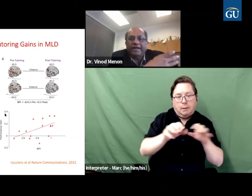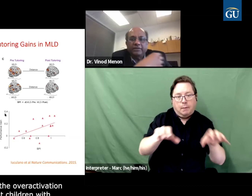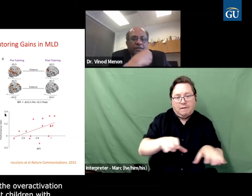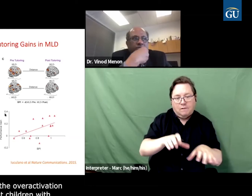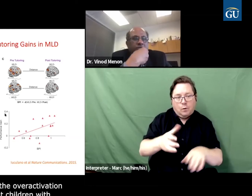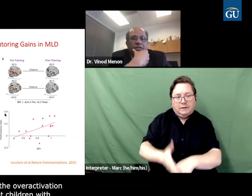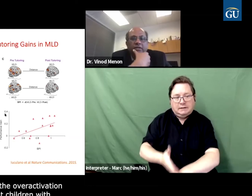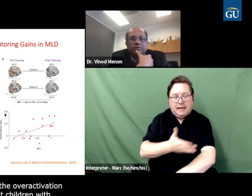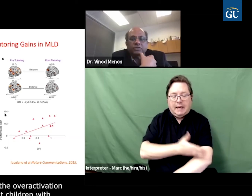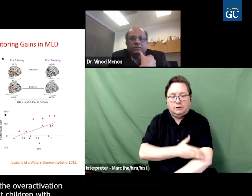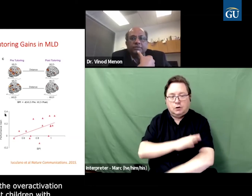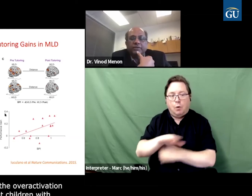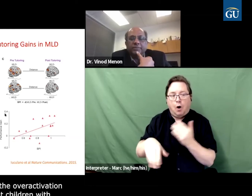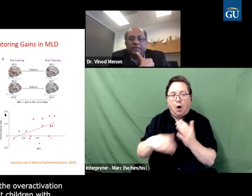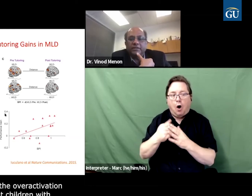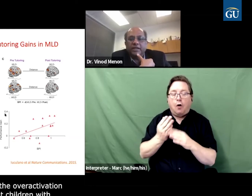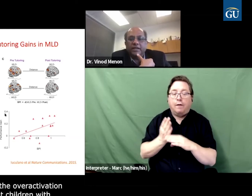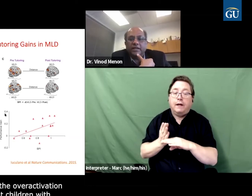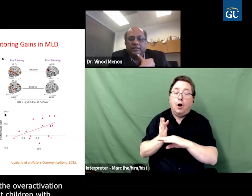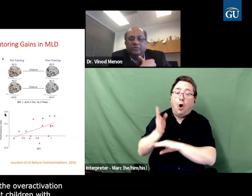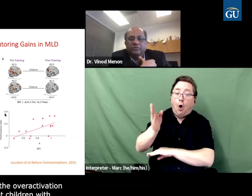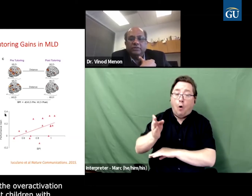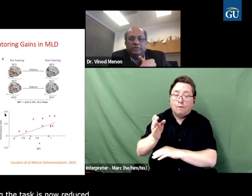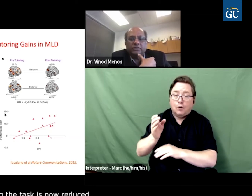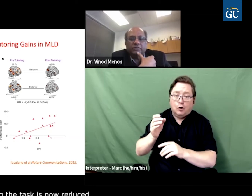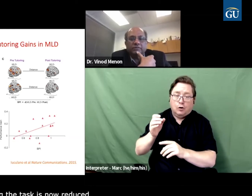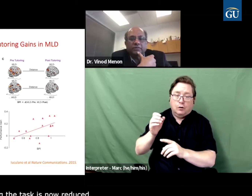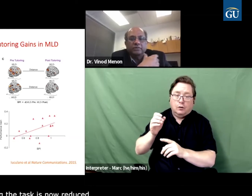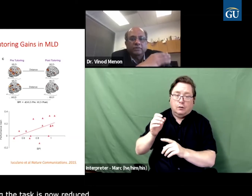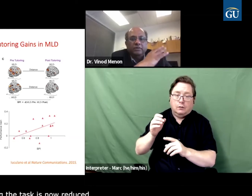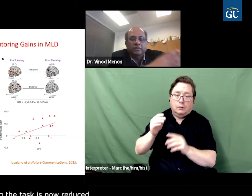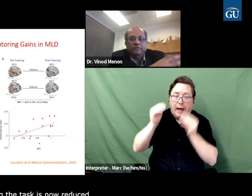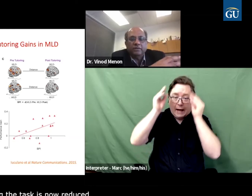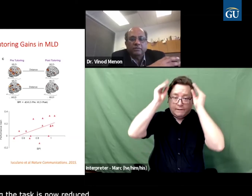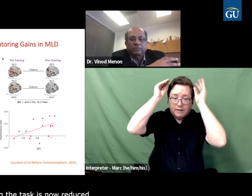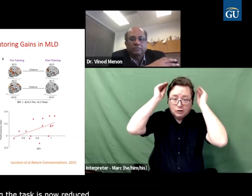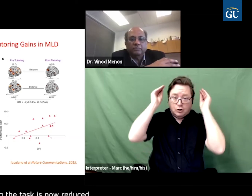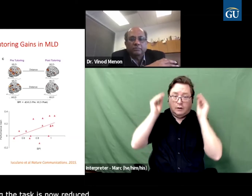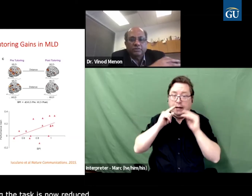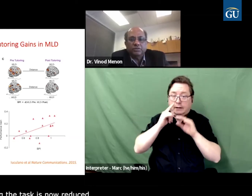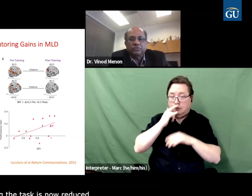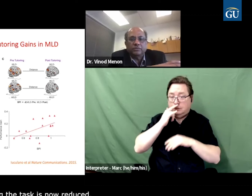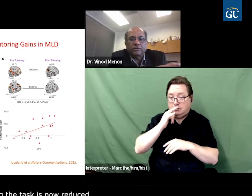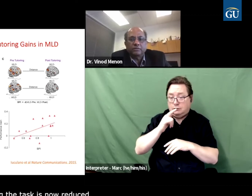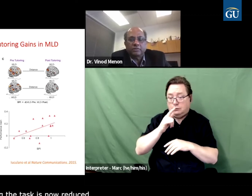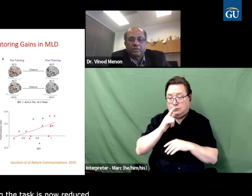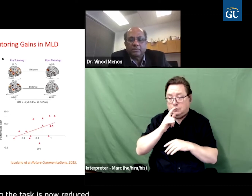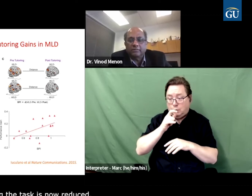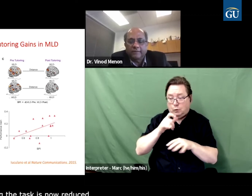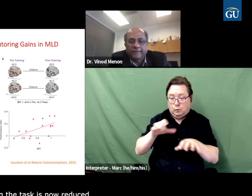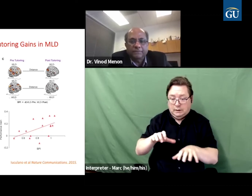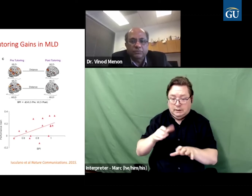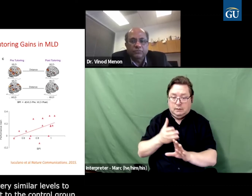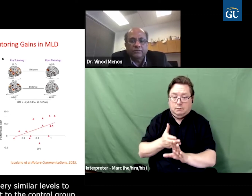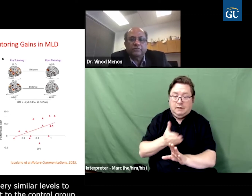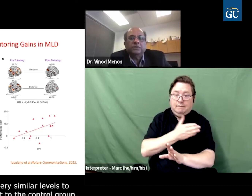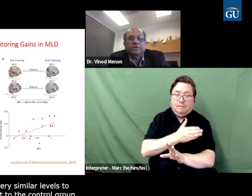so all the over activation that children with mld had during the task